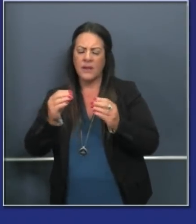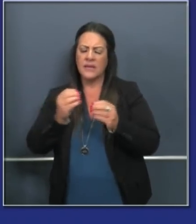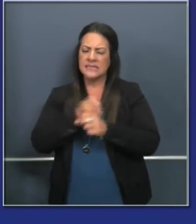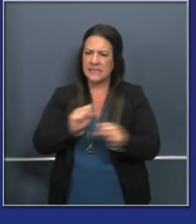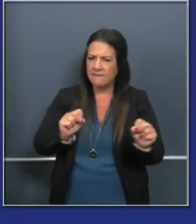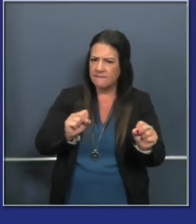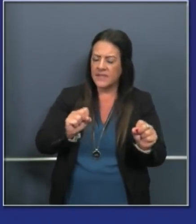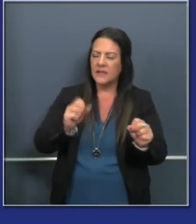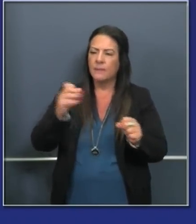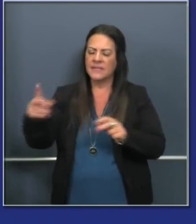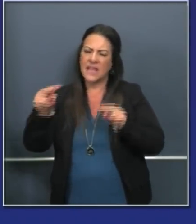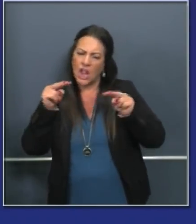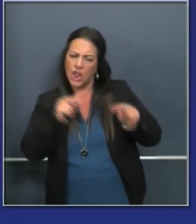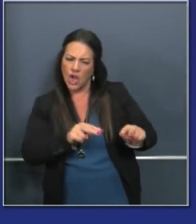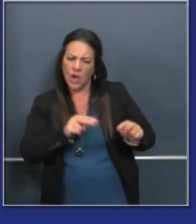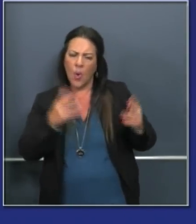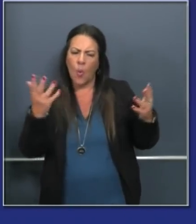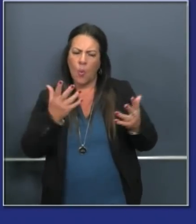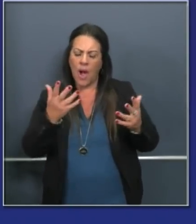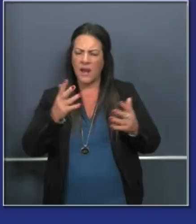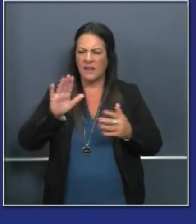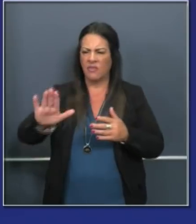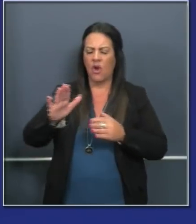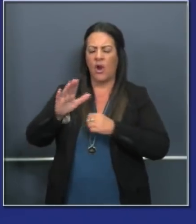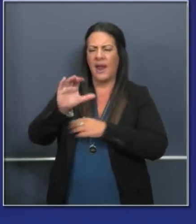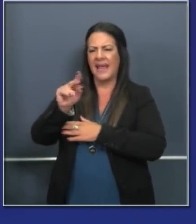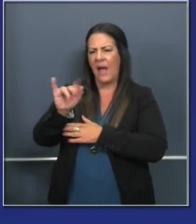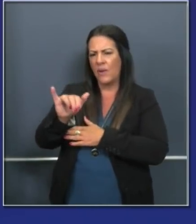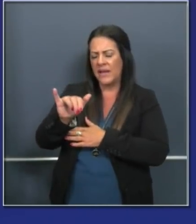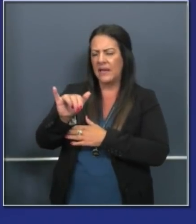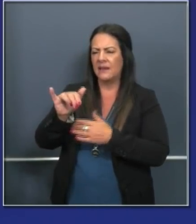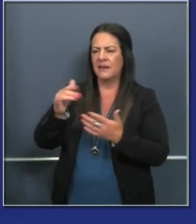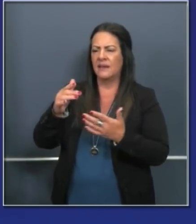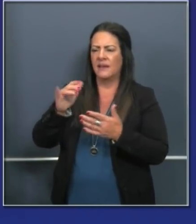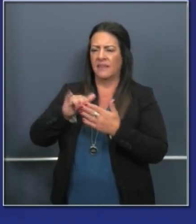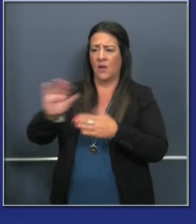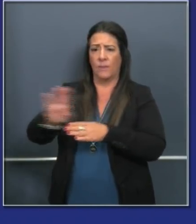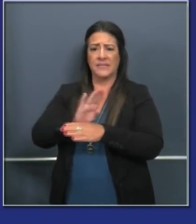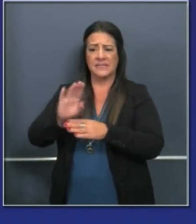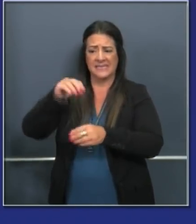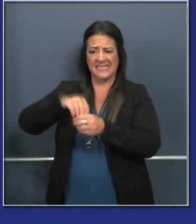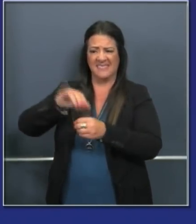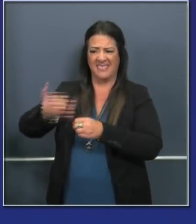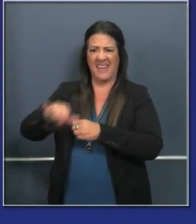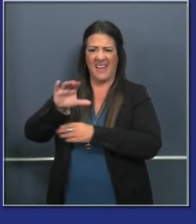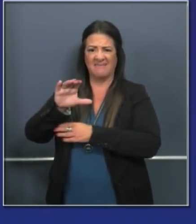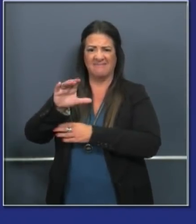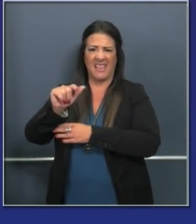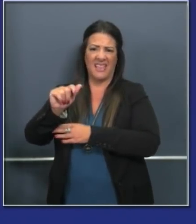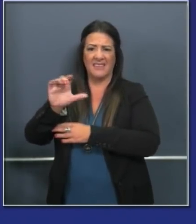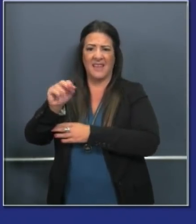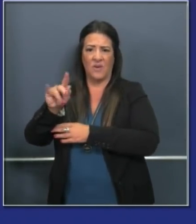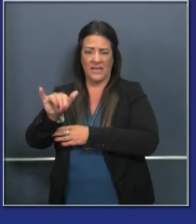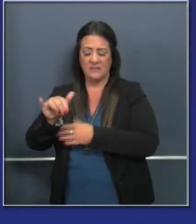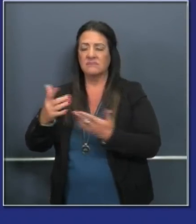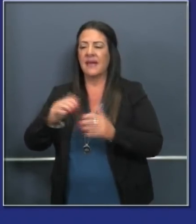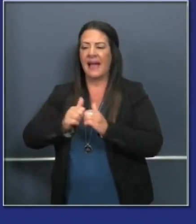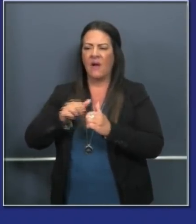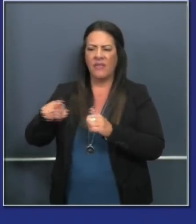WE MOVE FORWARD. AND WE LOOK AT CONDITIONS AS THEY CHANGE IN REAL TIME BASED UPON THE DATA BASED UPON LOCAL CONDITIONS WE'LL CONTINUE TO